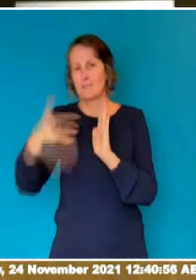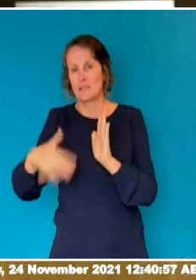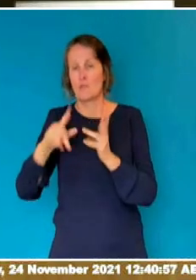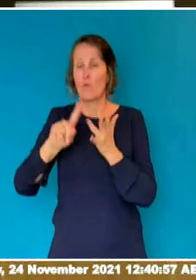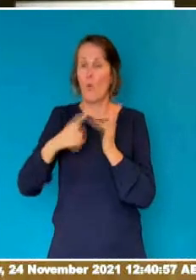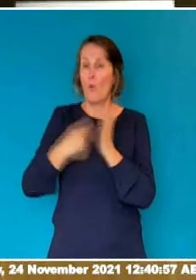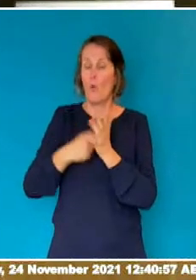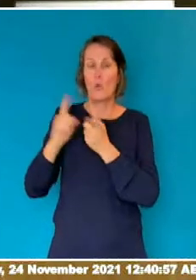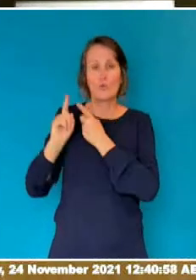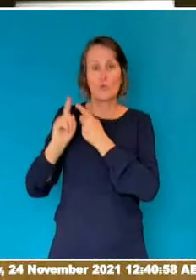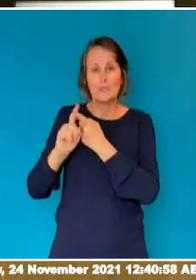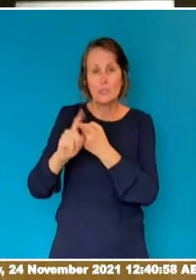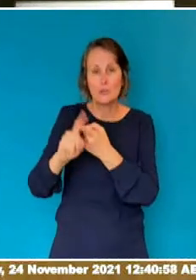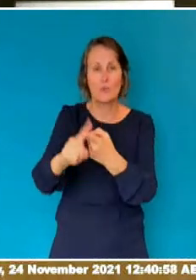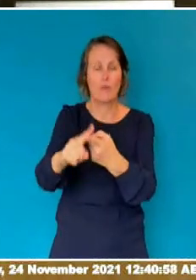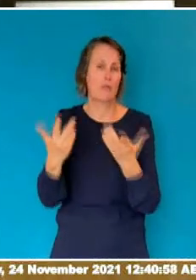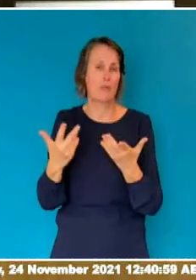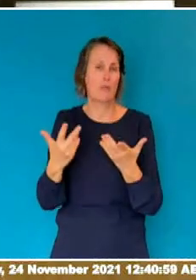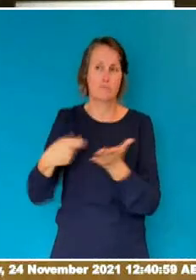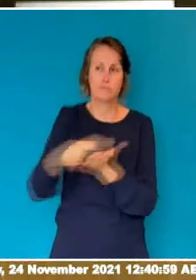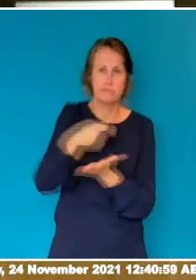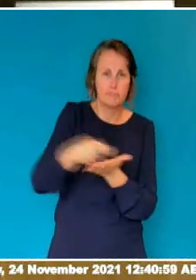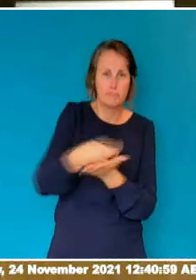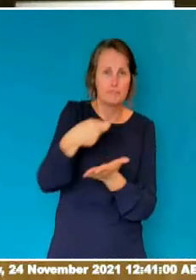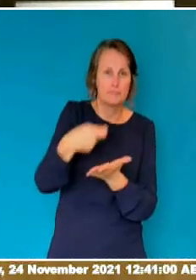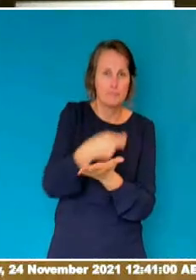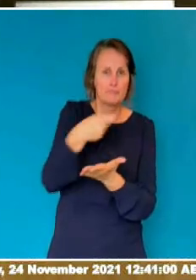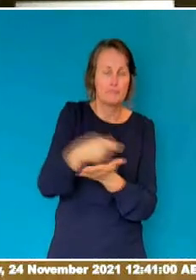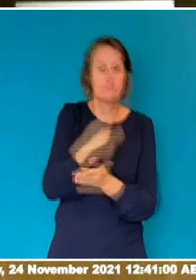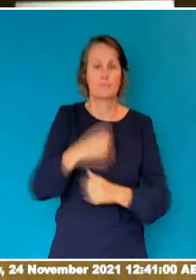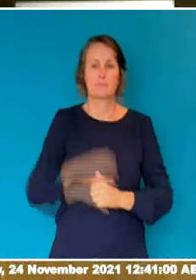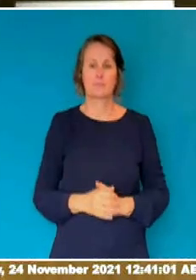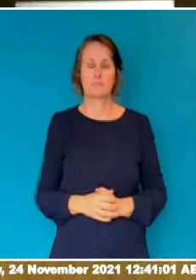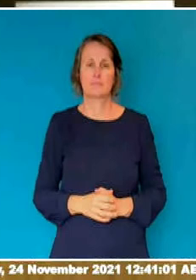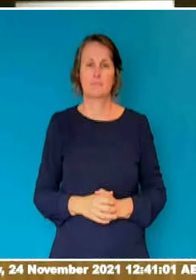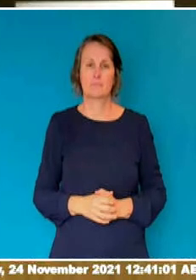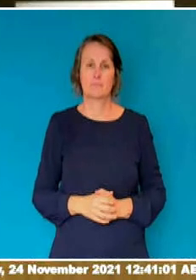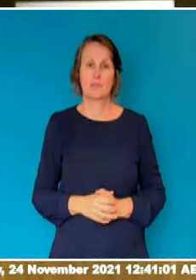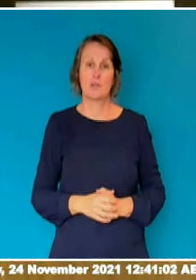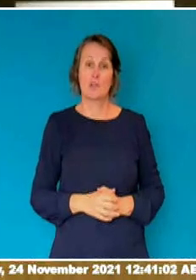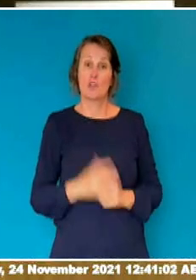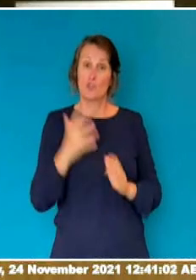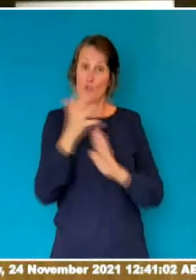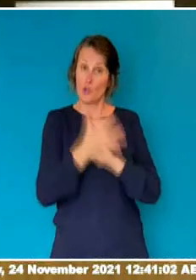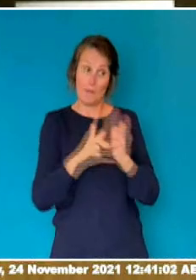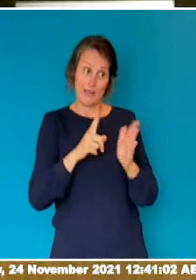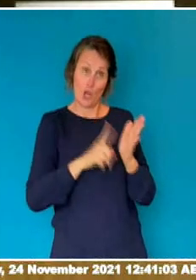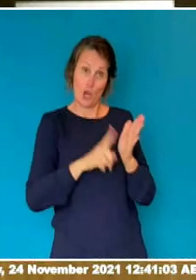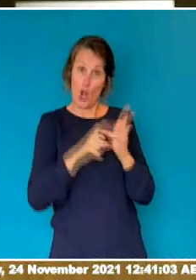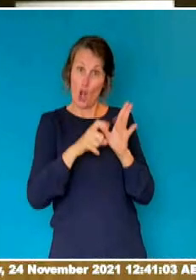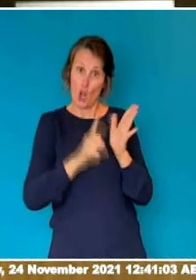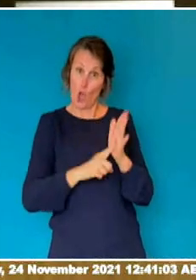And you are saying that the local work area never sees this cost, they wouldn't